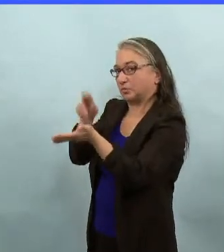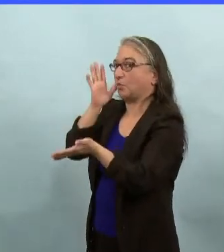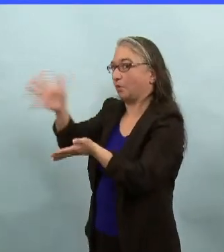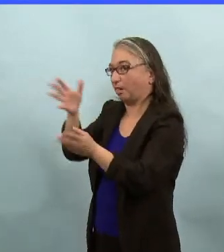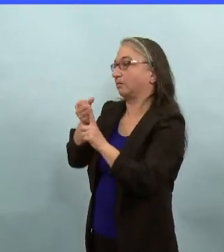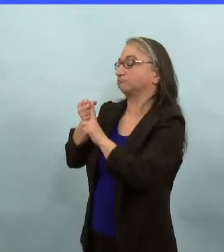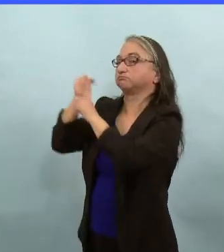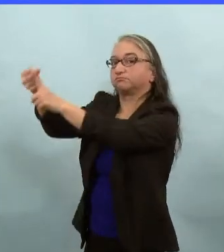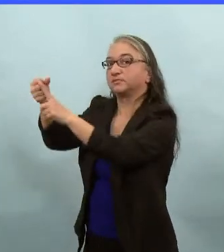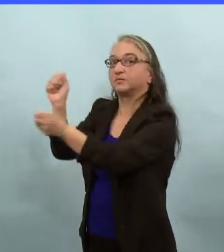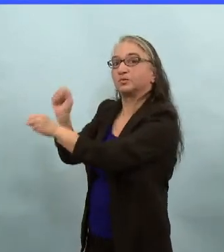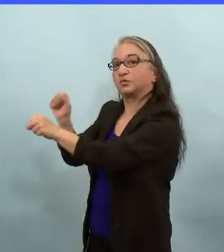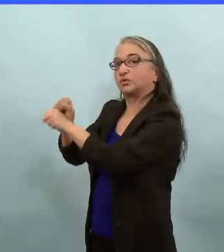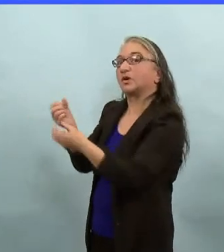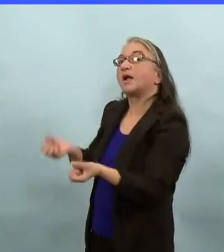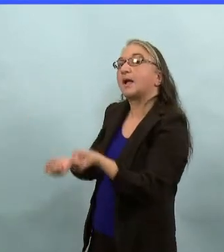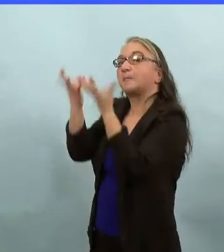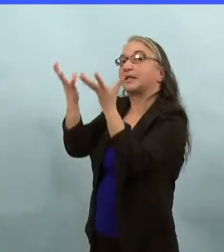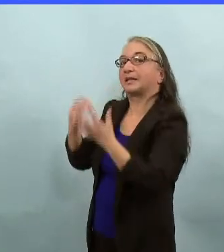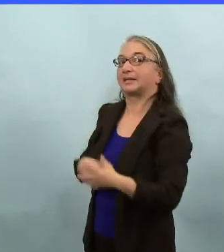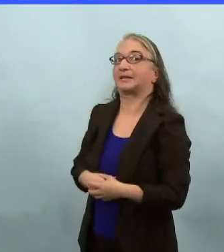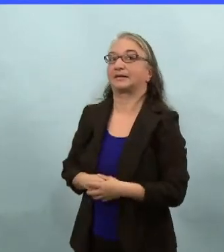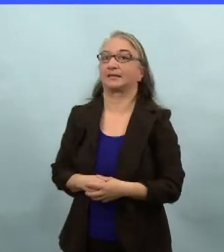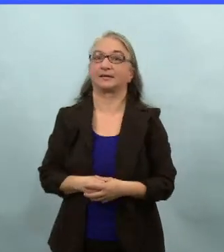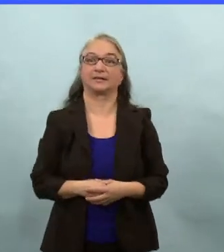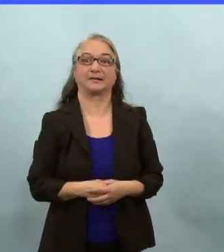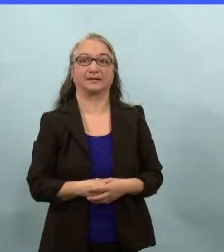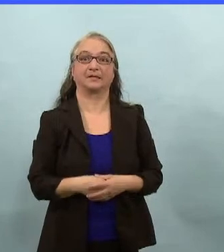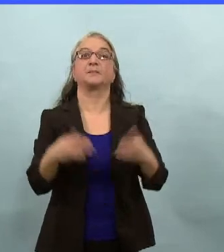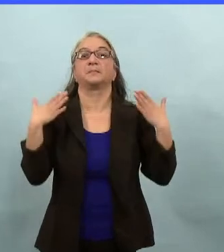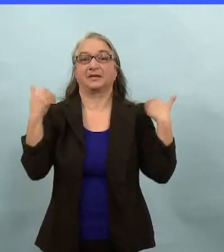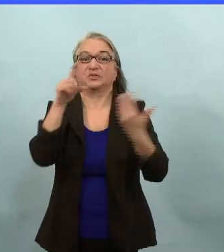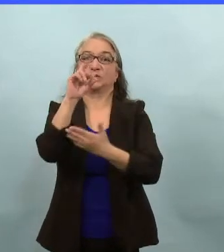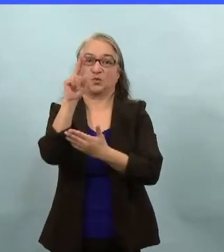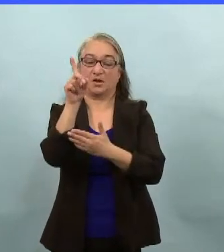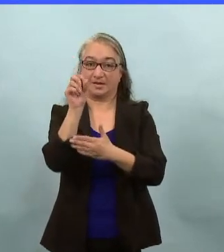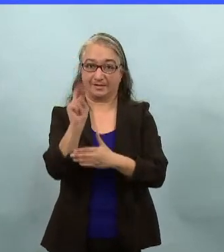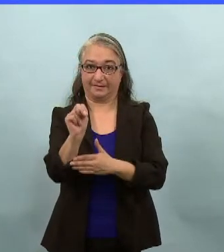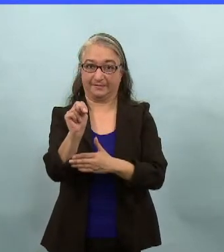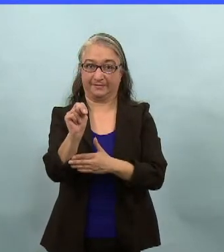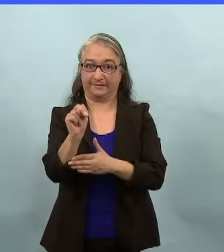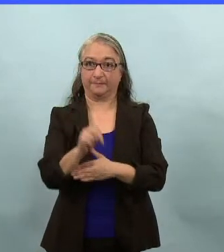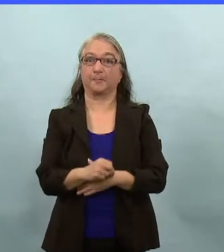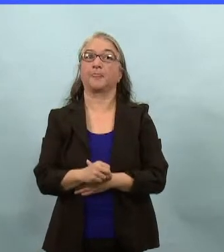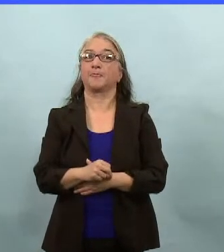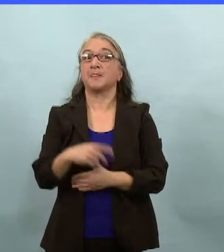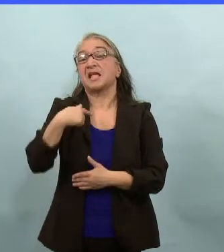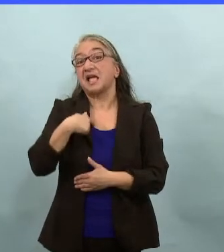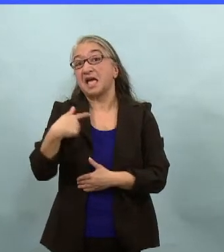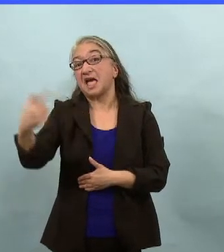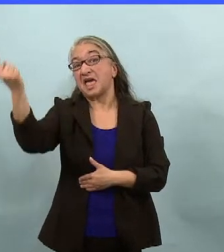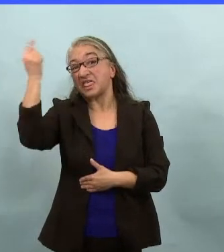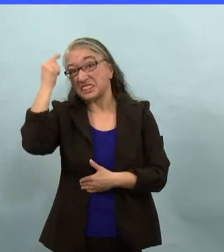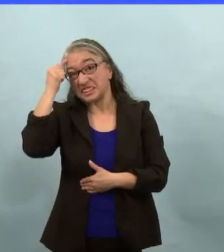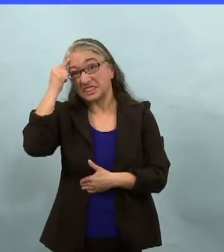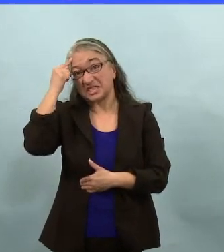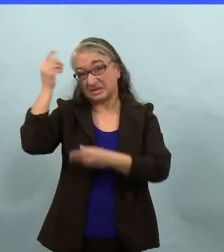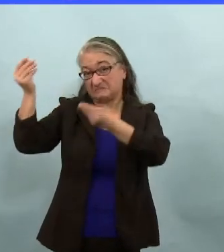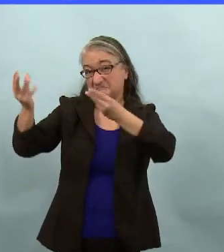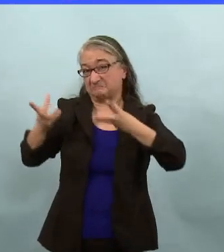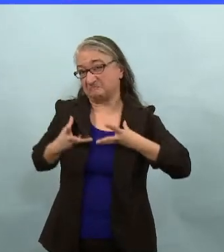that i received uh showed that uh there's over 90 nurses internationally educated nurses that have